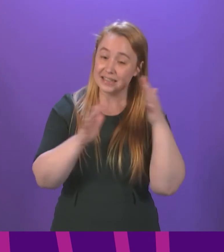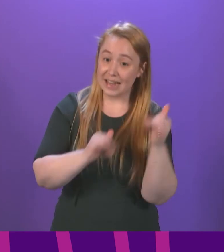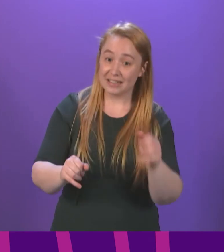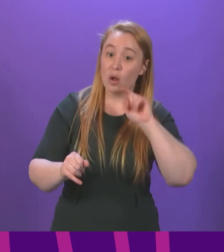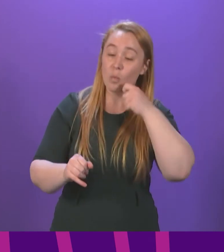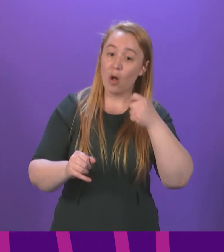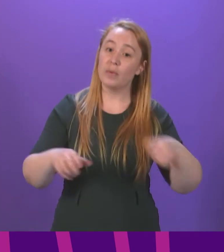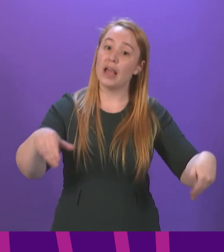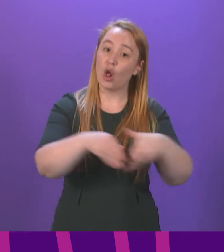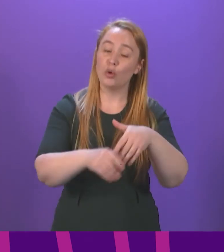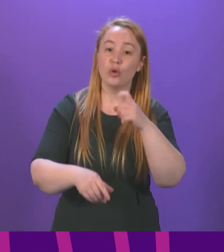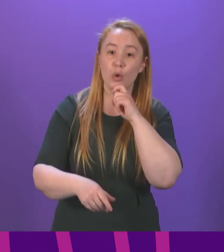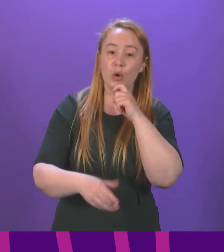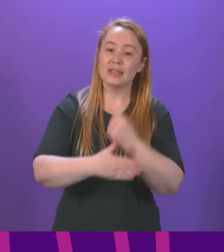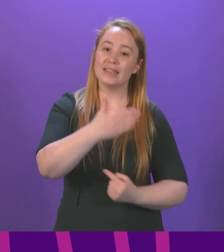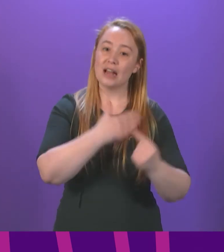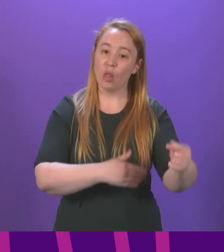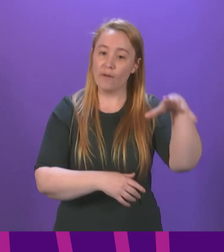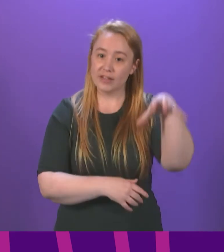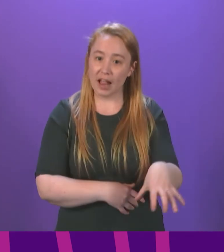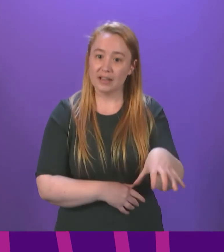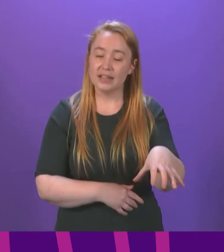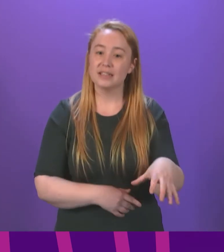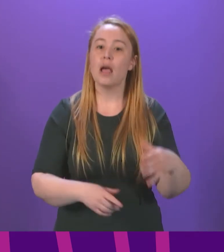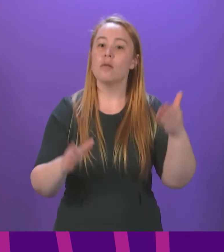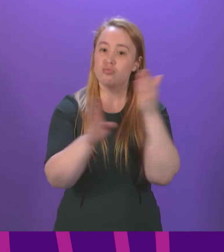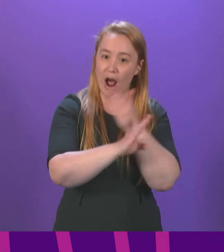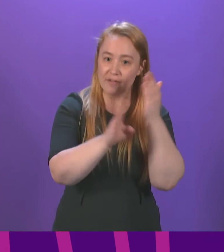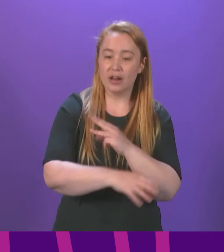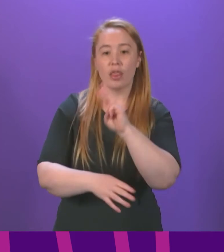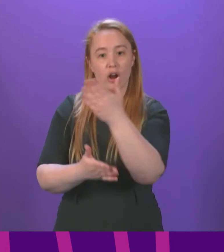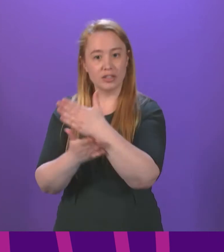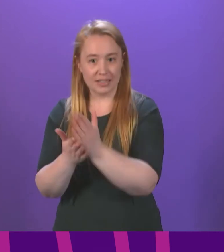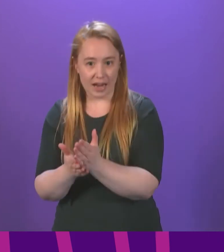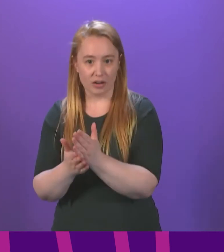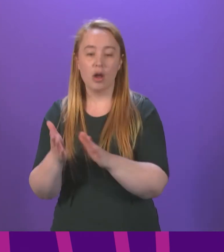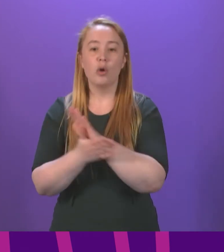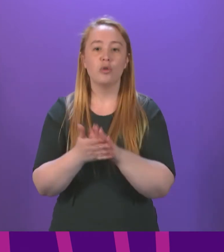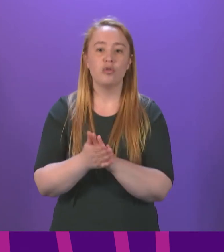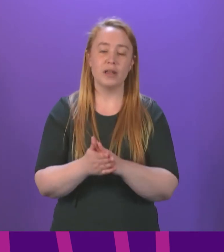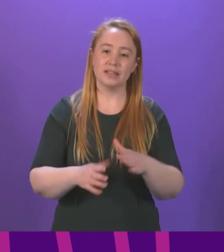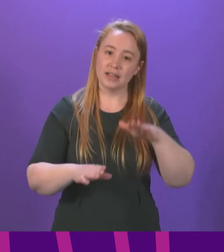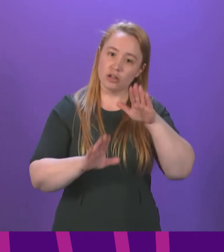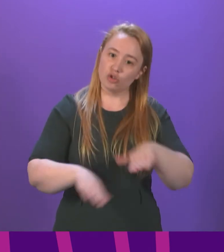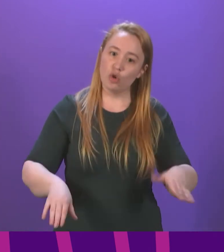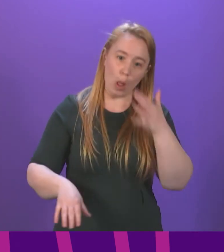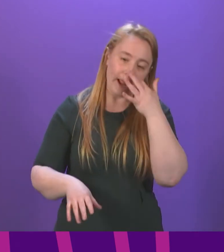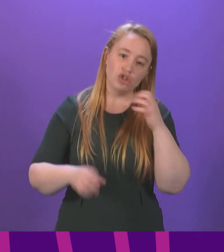to all stand-alone facilities in the public, private and third sectors that provide early learning and school-age childcare services.